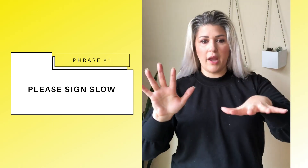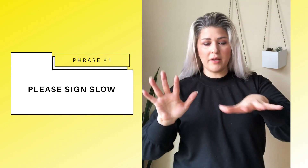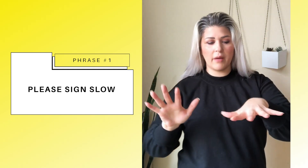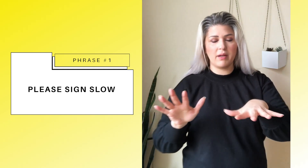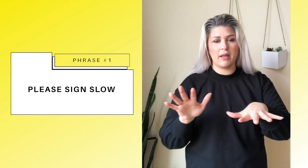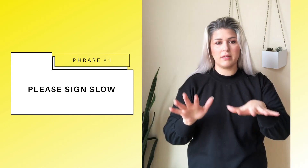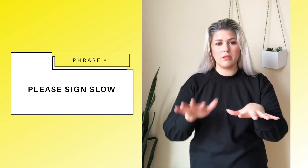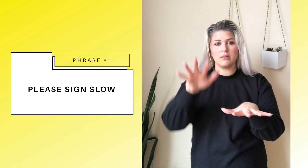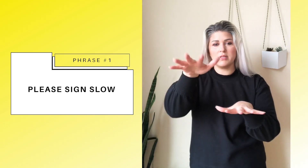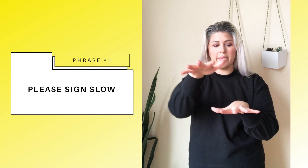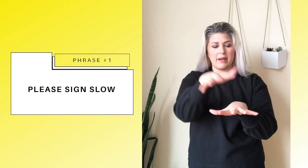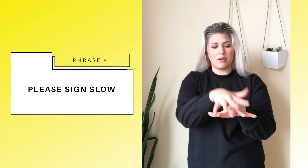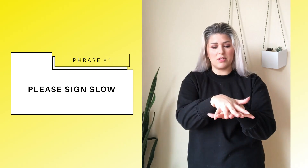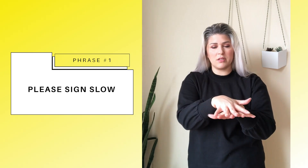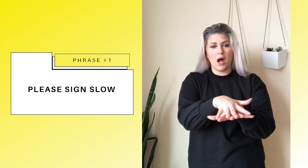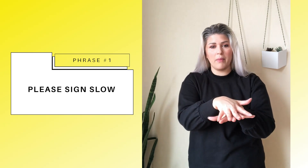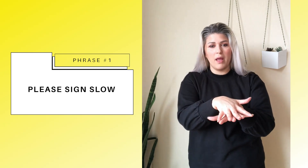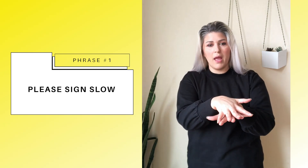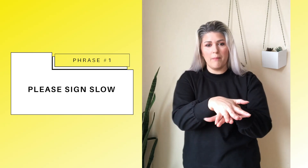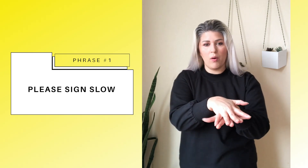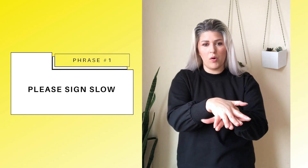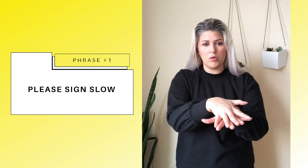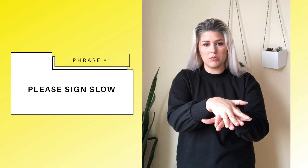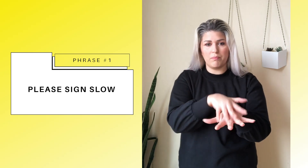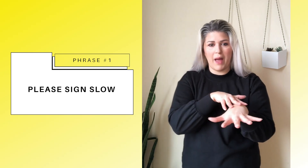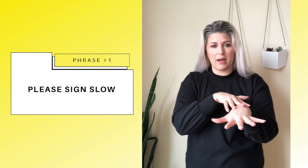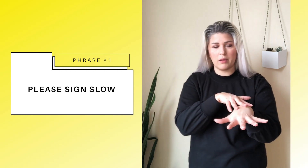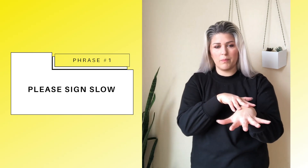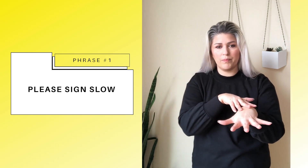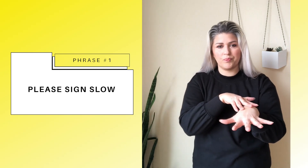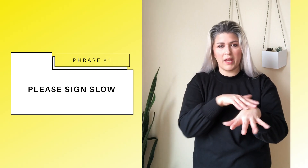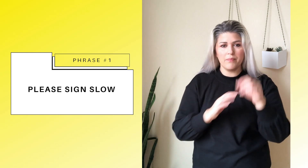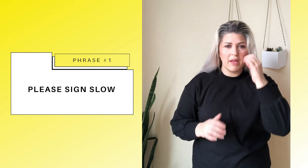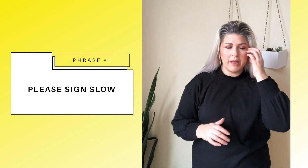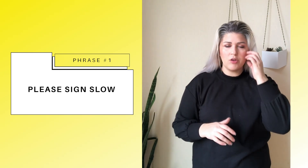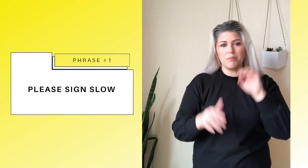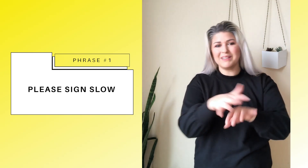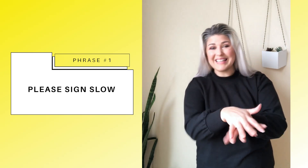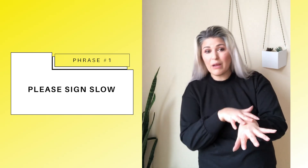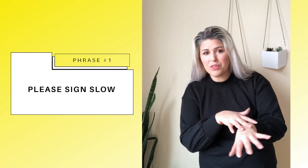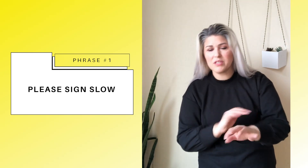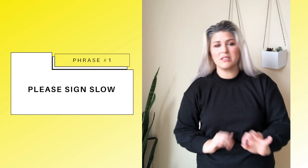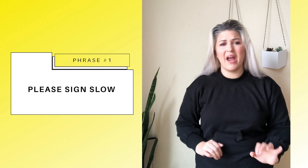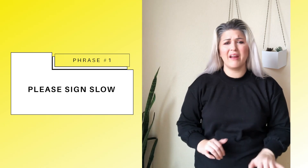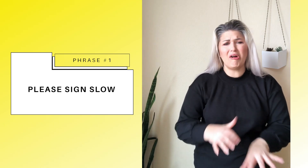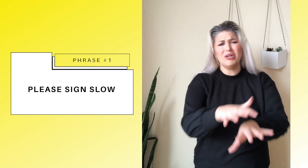Nondominant hand here. Dominant hand goes on top and pull back. Okay. Now you can play with the sign and go.